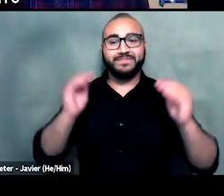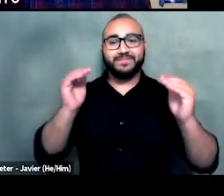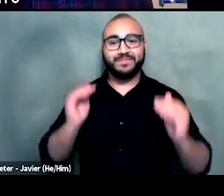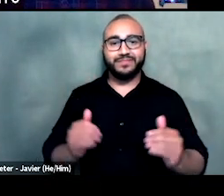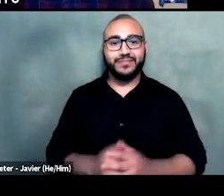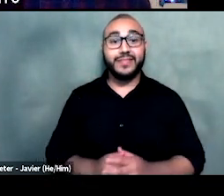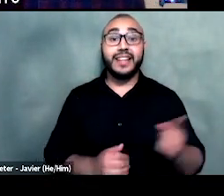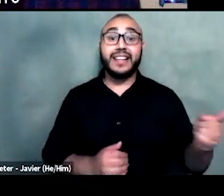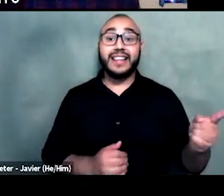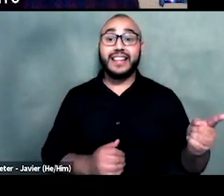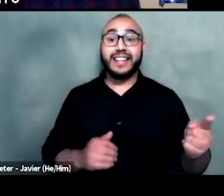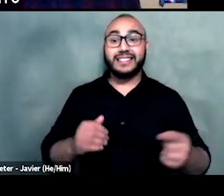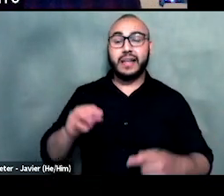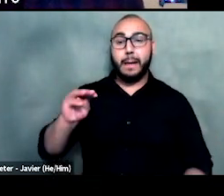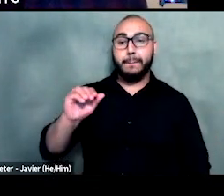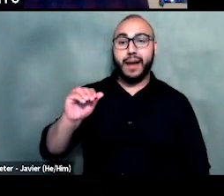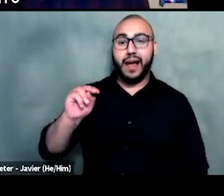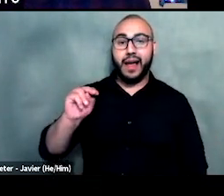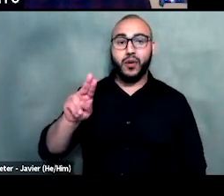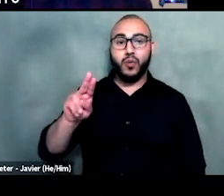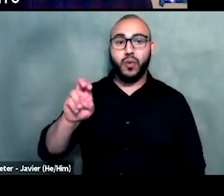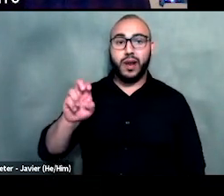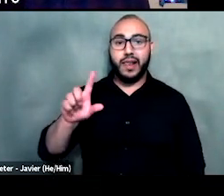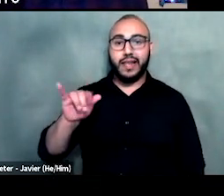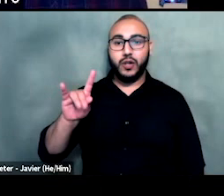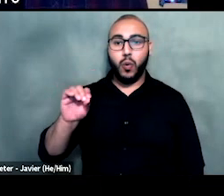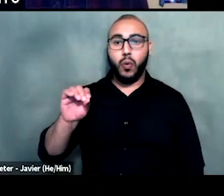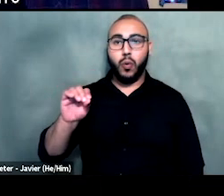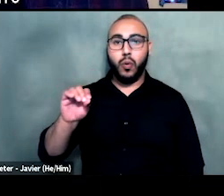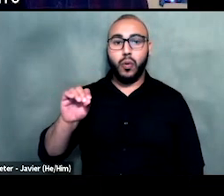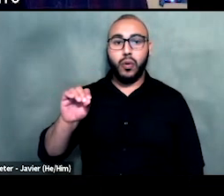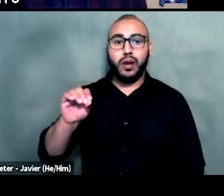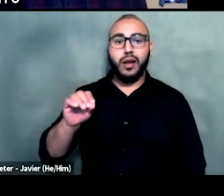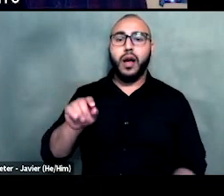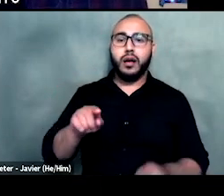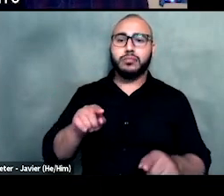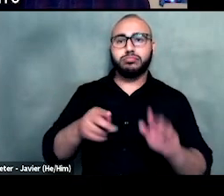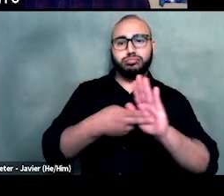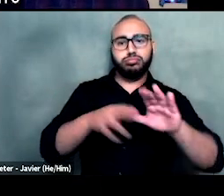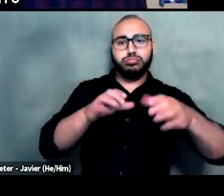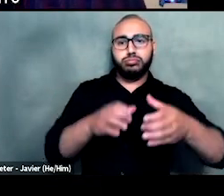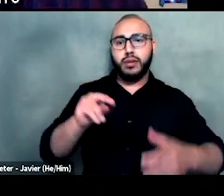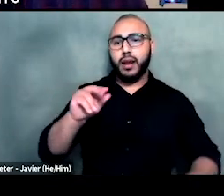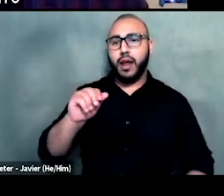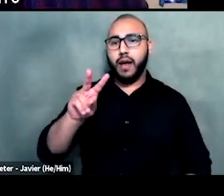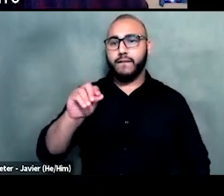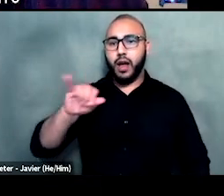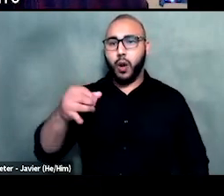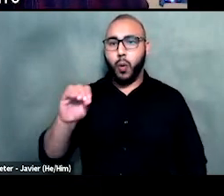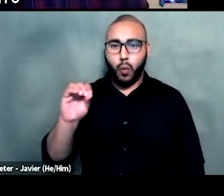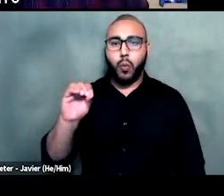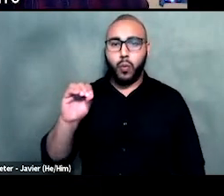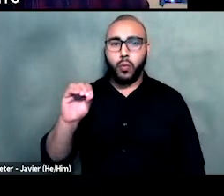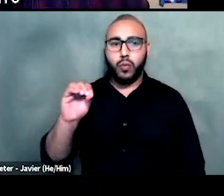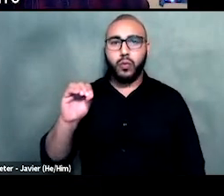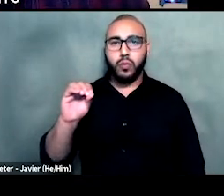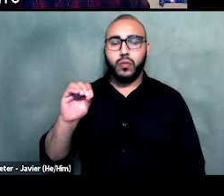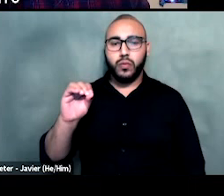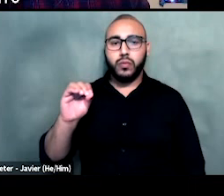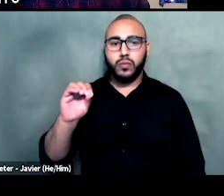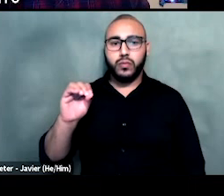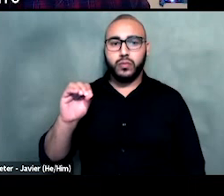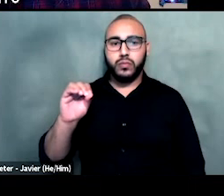see here. This is Manuelito, he was a Diné, also known as Navajo. And he, again very